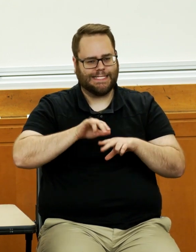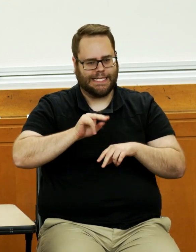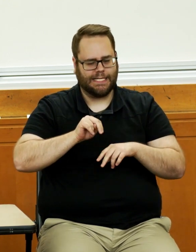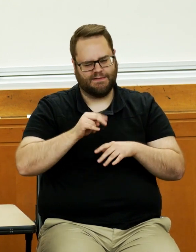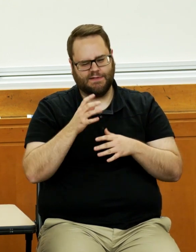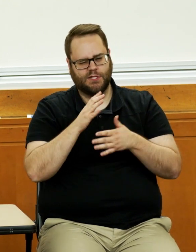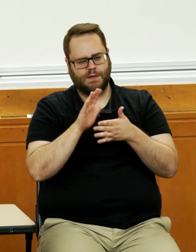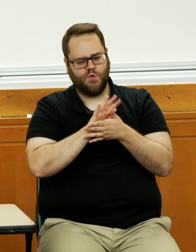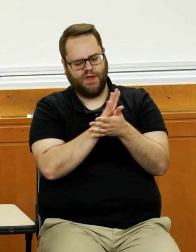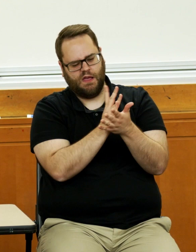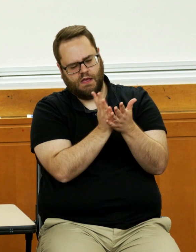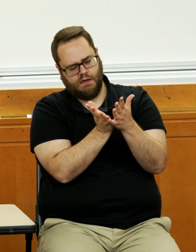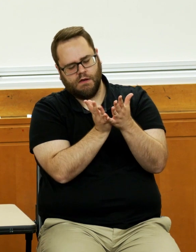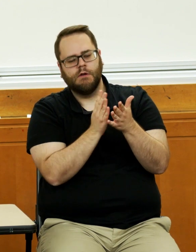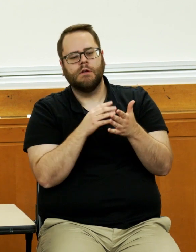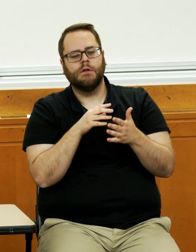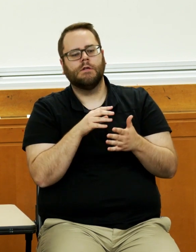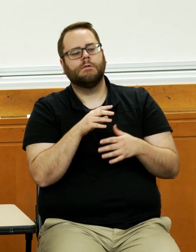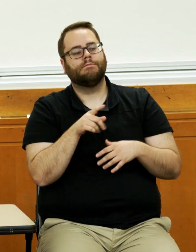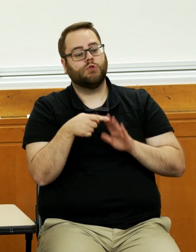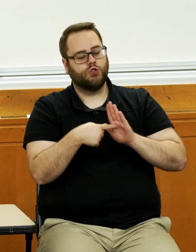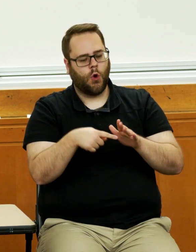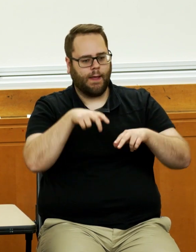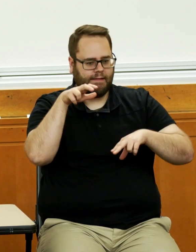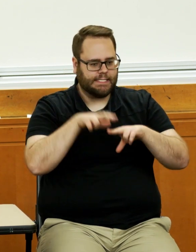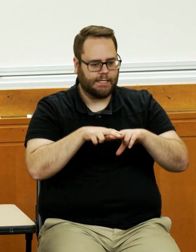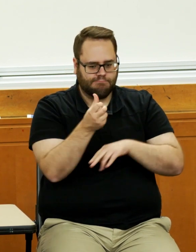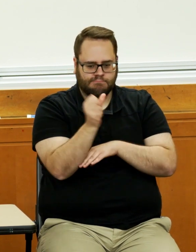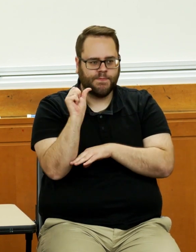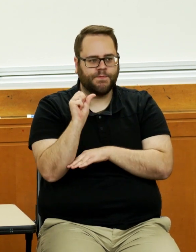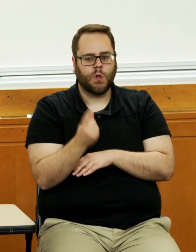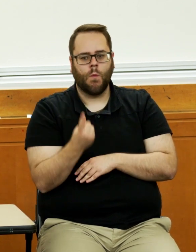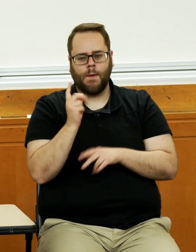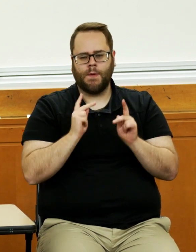there's parts of the sit-in where one of the people had a brother, who's a Black Panther,